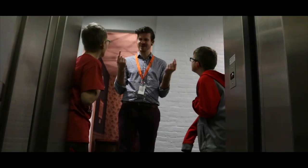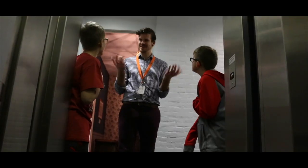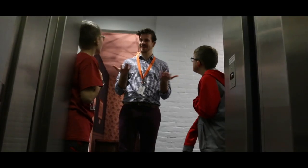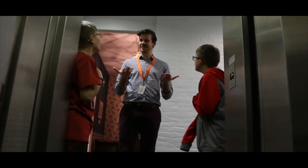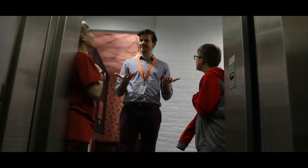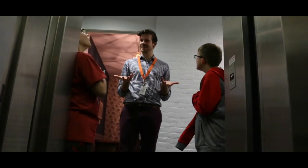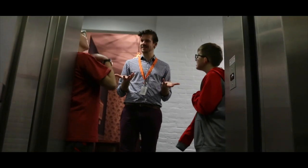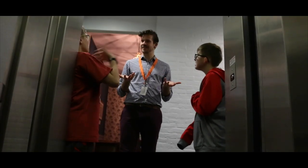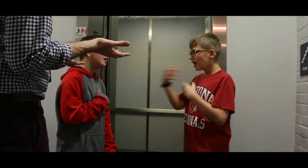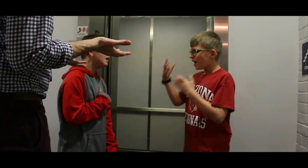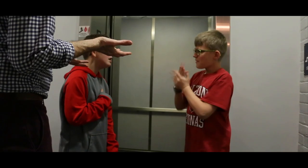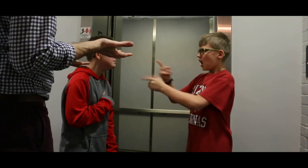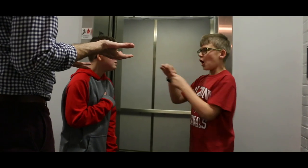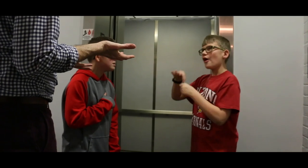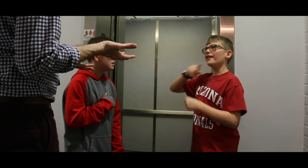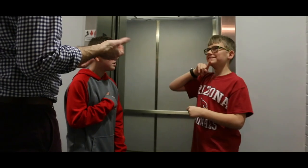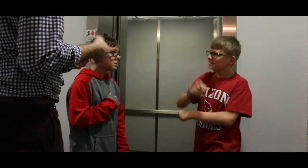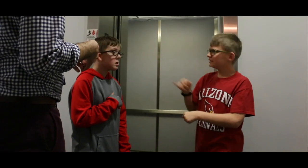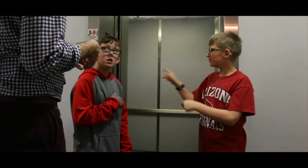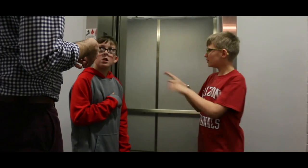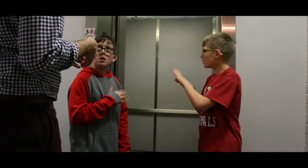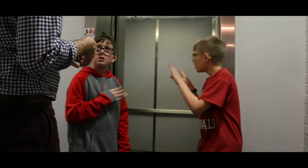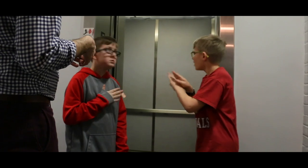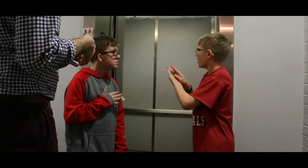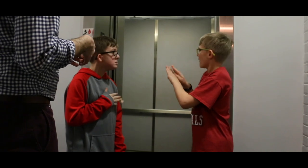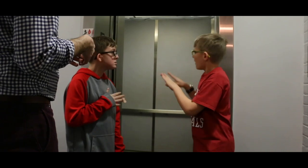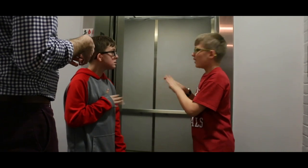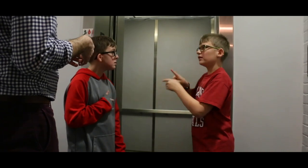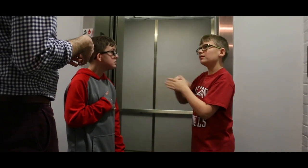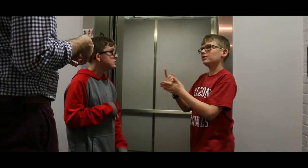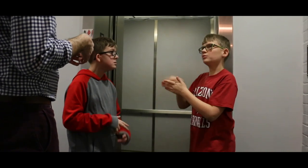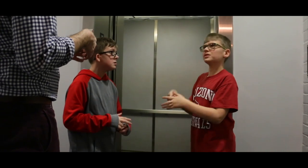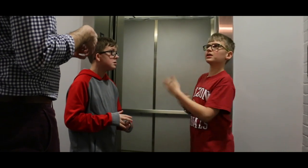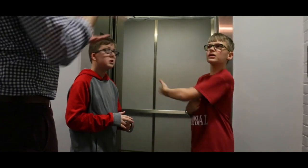What are you doing here? I want to prove to him that the ghost is real. This elevator opens again and again every hour.